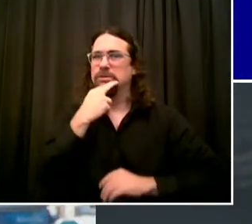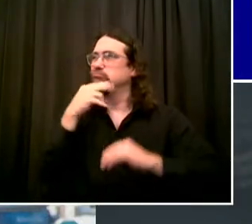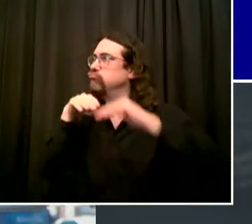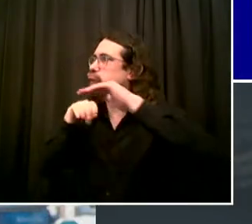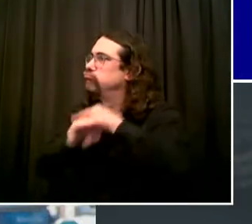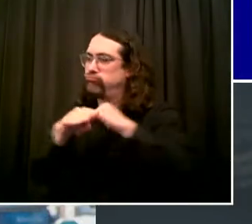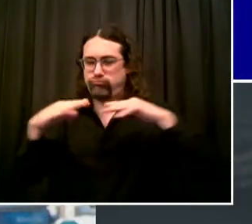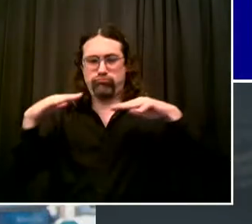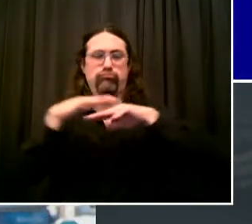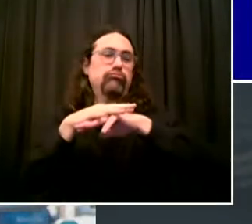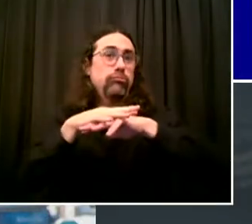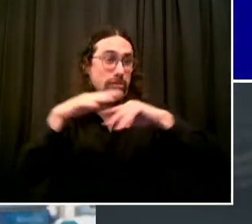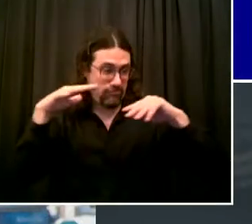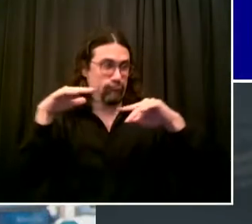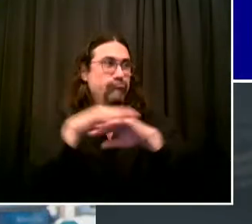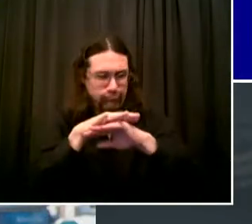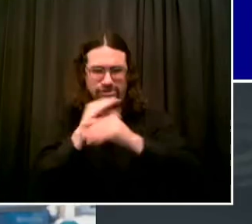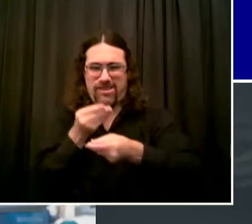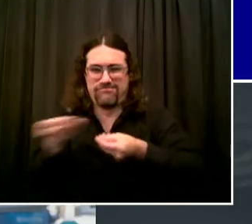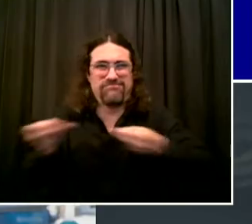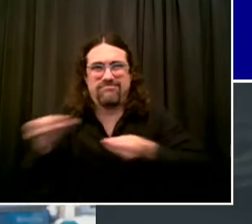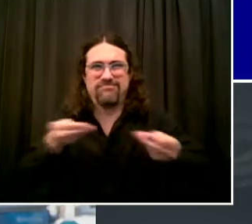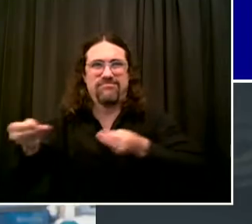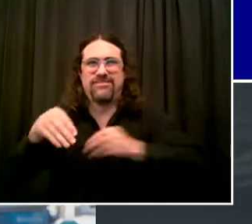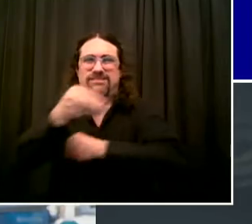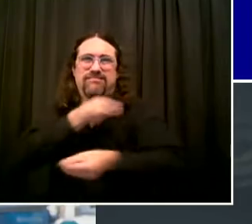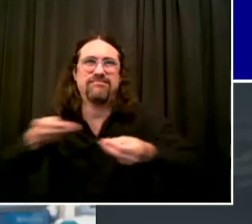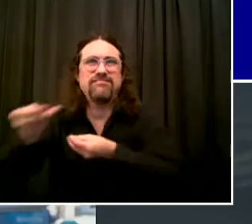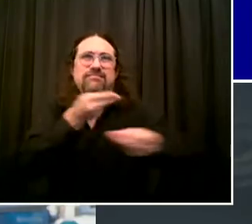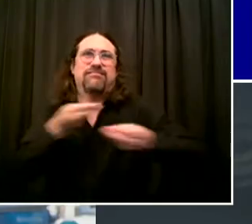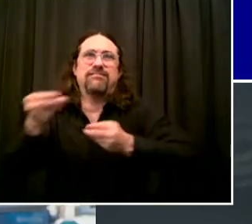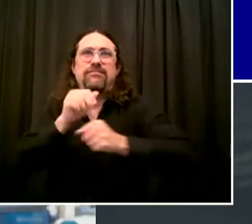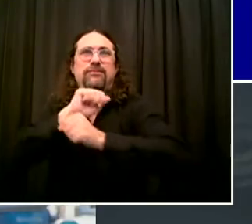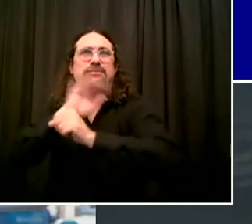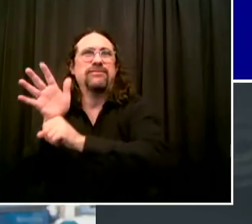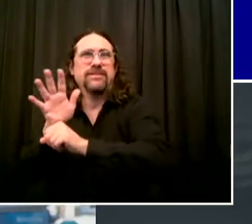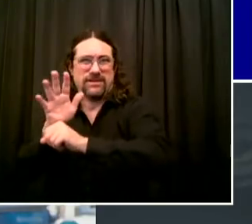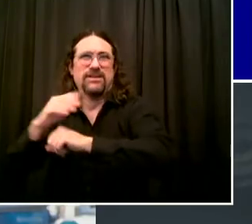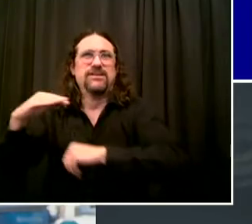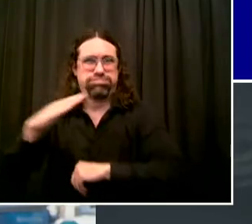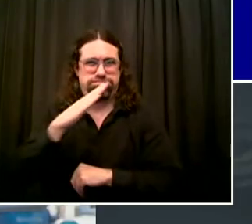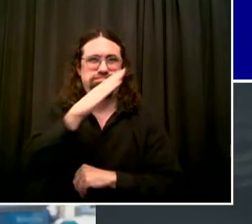WITH INDOOR DINING IN NEW YORK CITY.